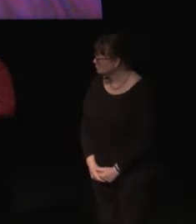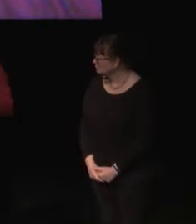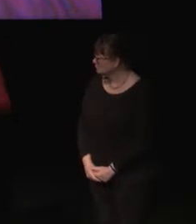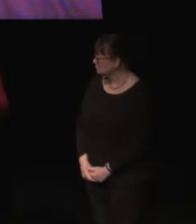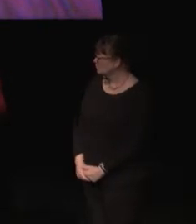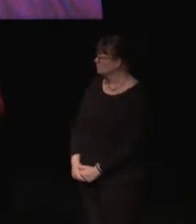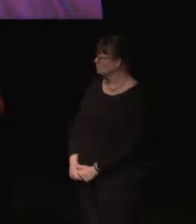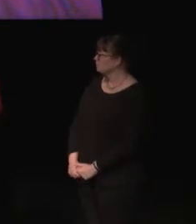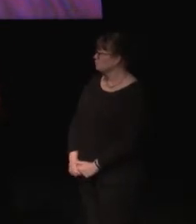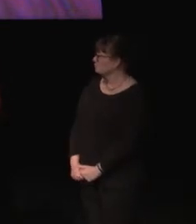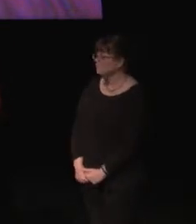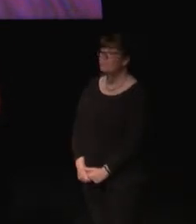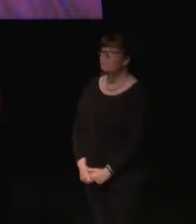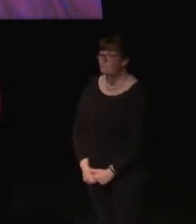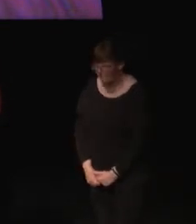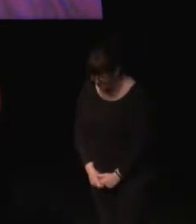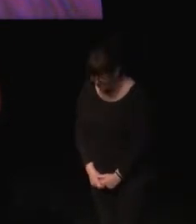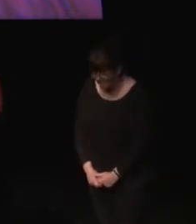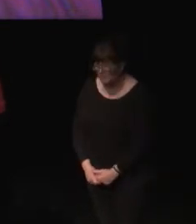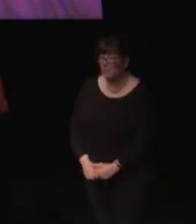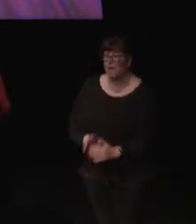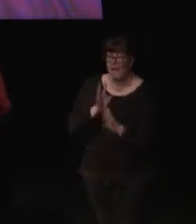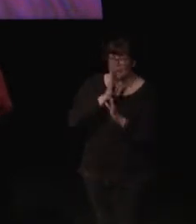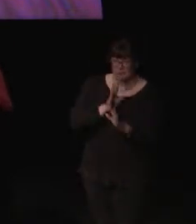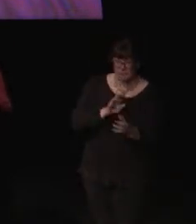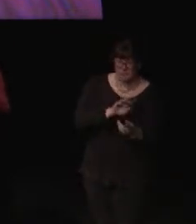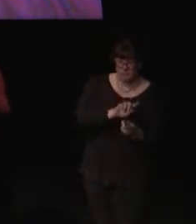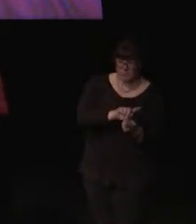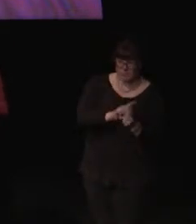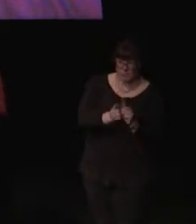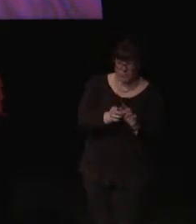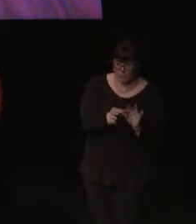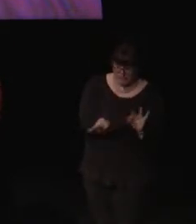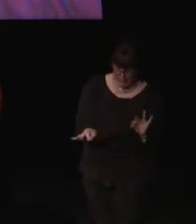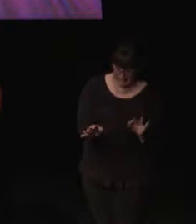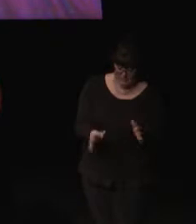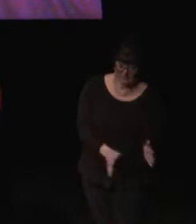The next chapter of the design section is about Text-to-Speech. It's a little bit shorter.